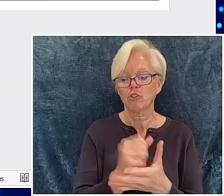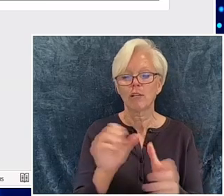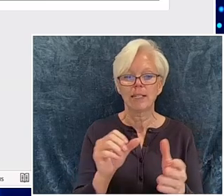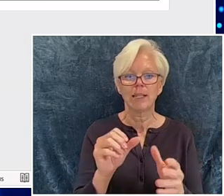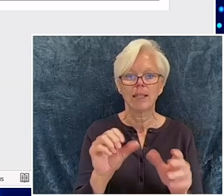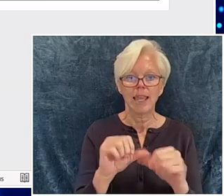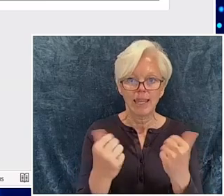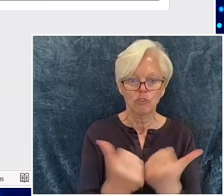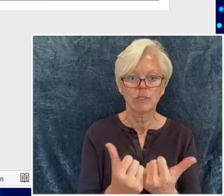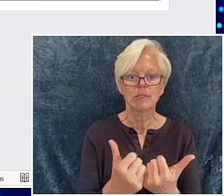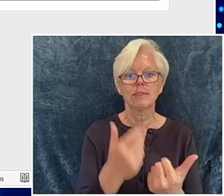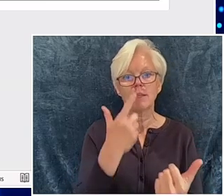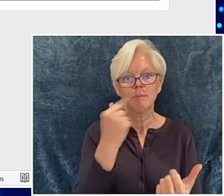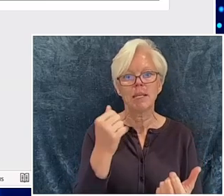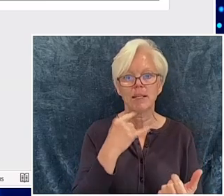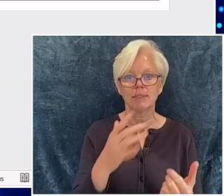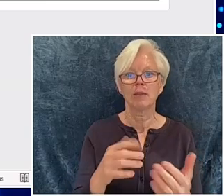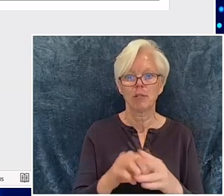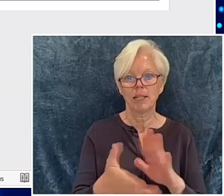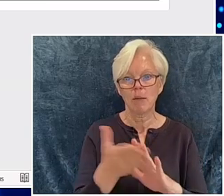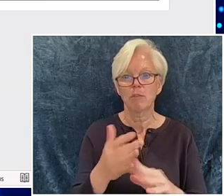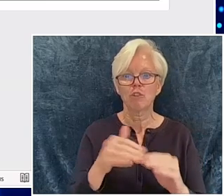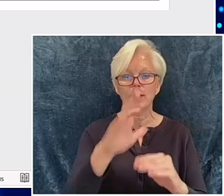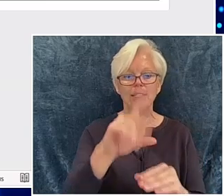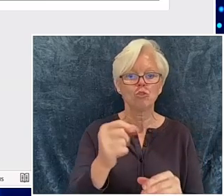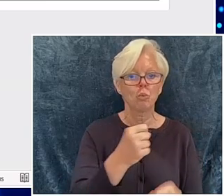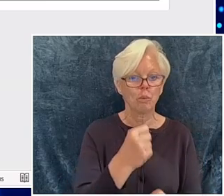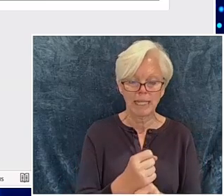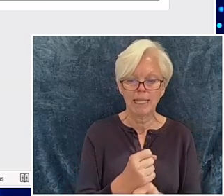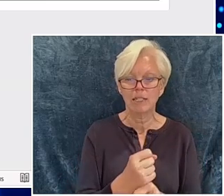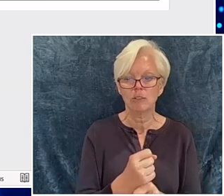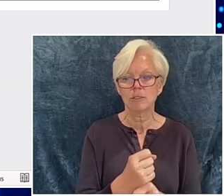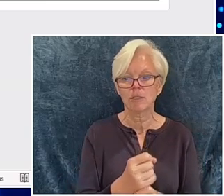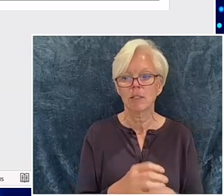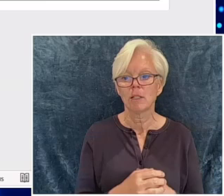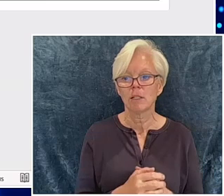operation for at least 20 years, that we still have the expiration for that.